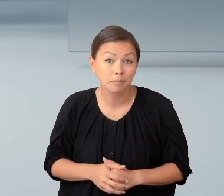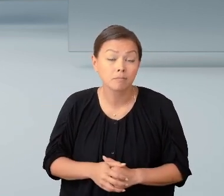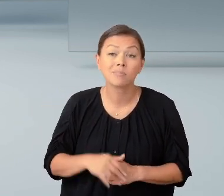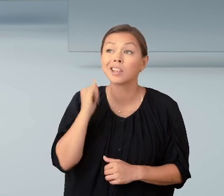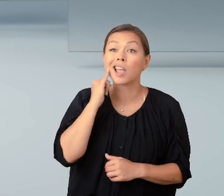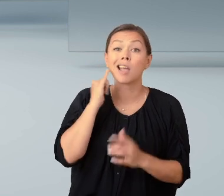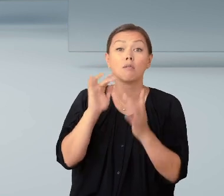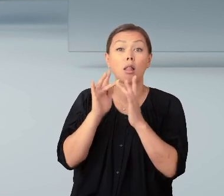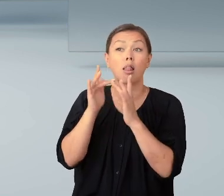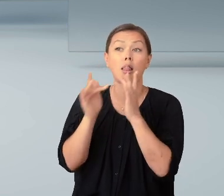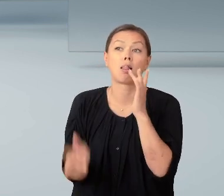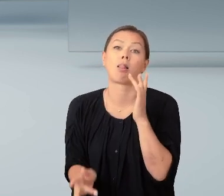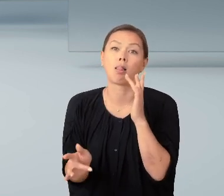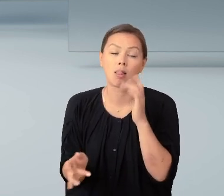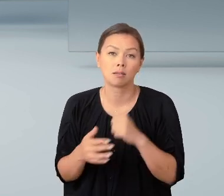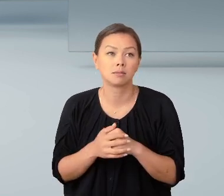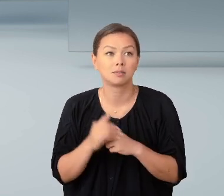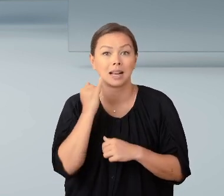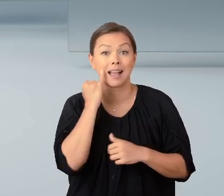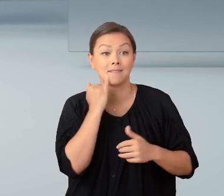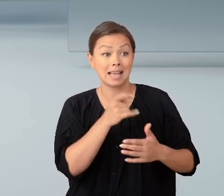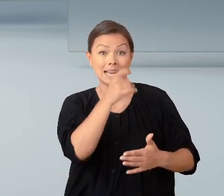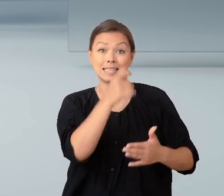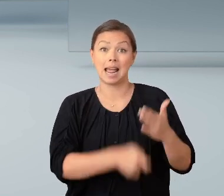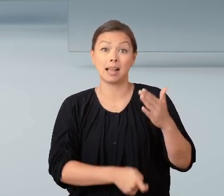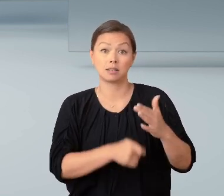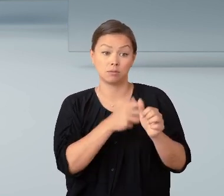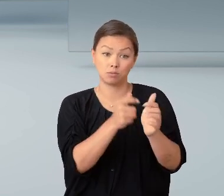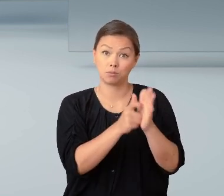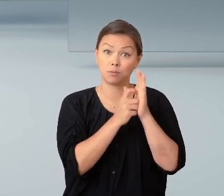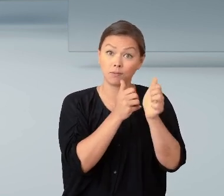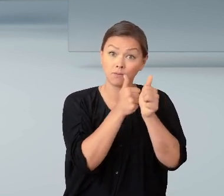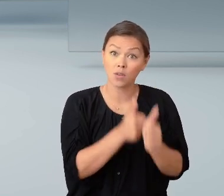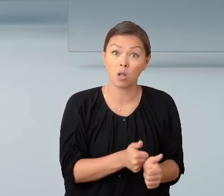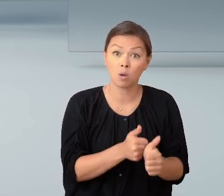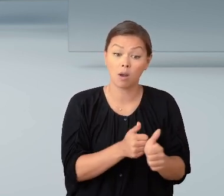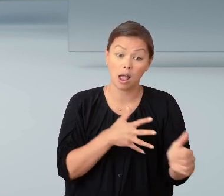update? Improve performance that you can depend on, and this means